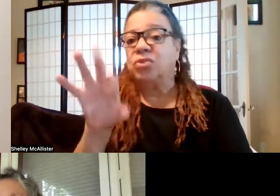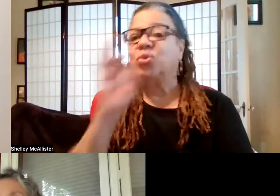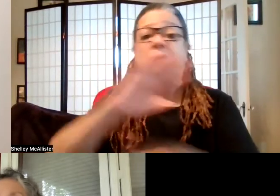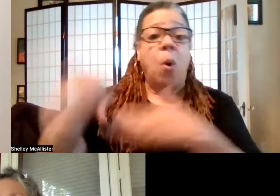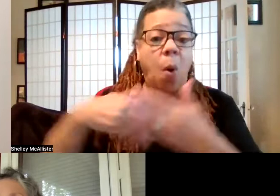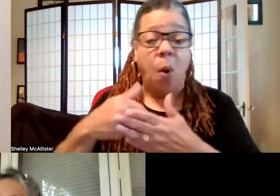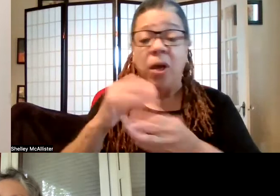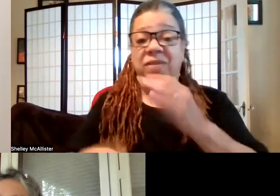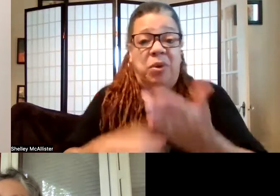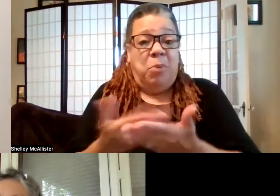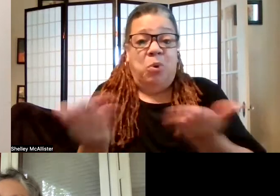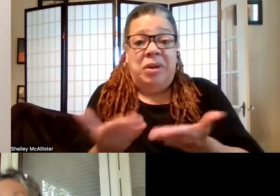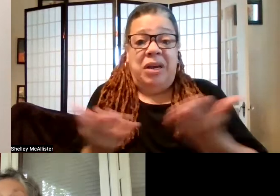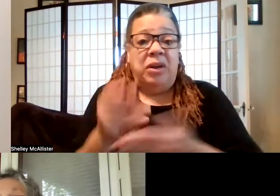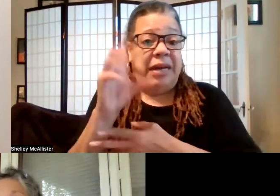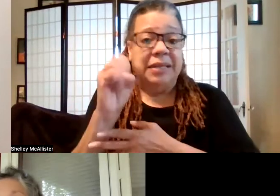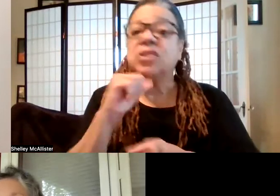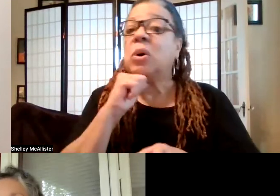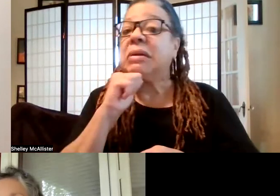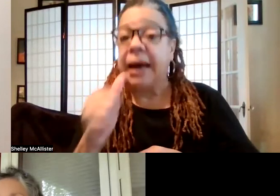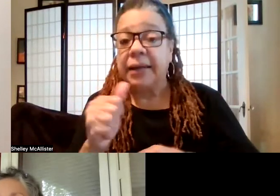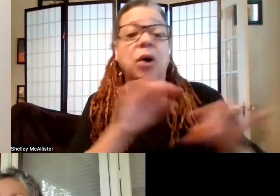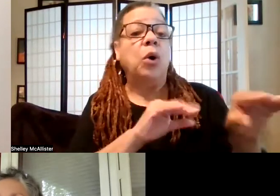or immigrated here, and we echo these words: